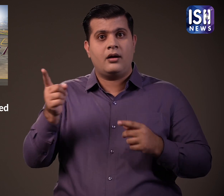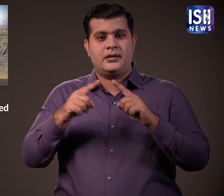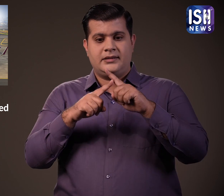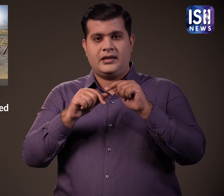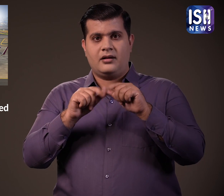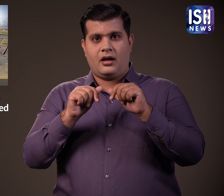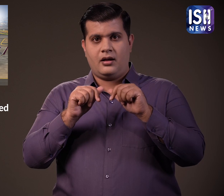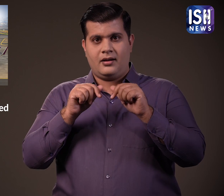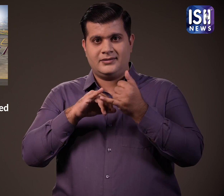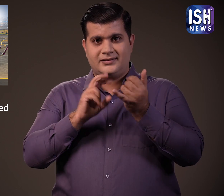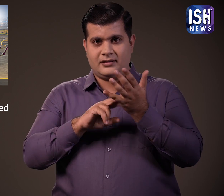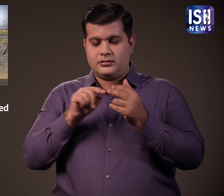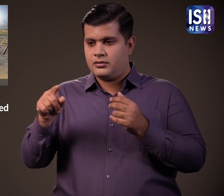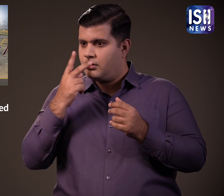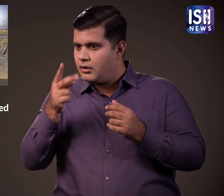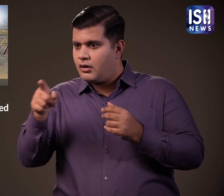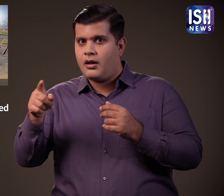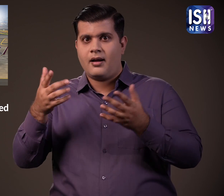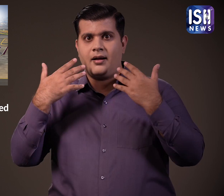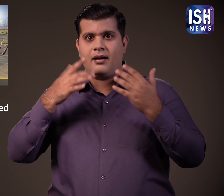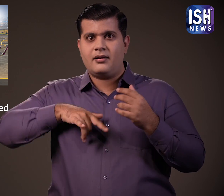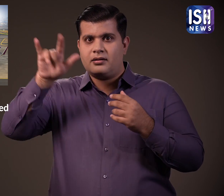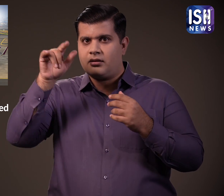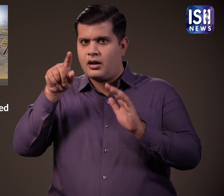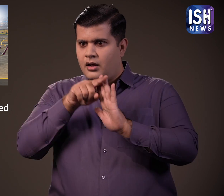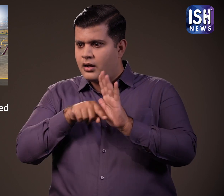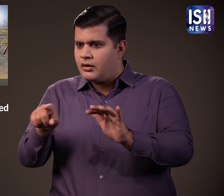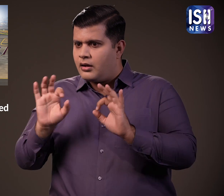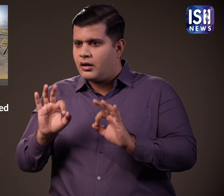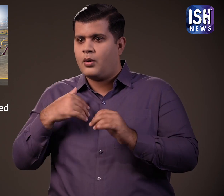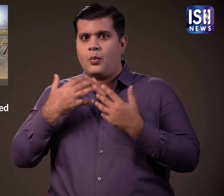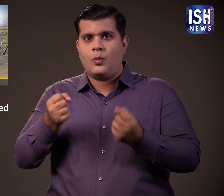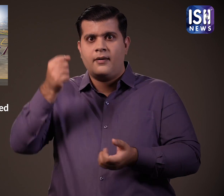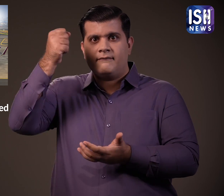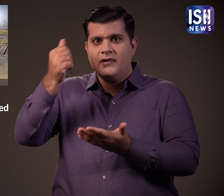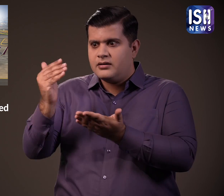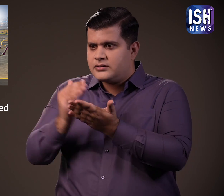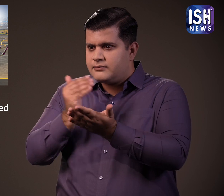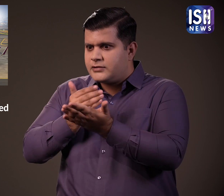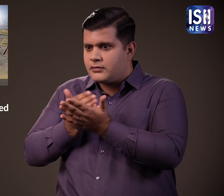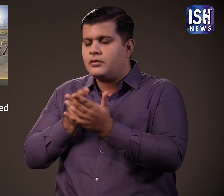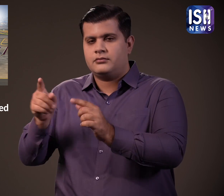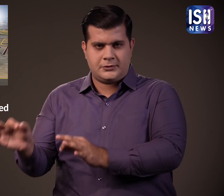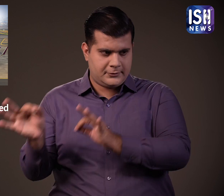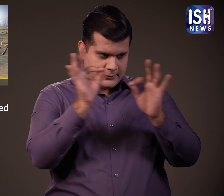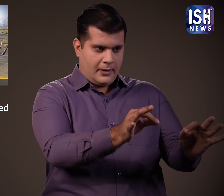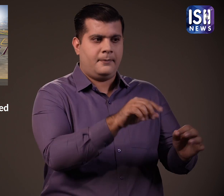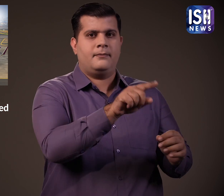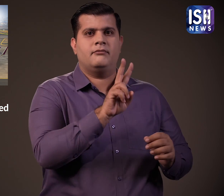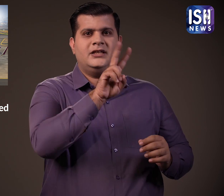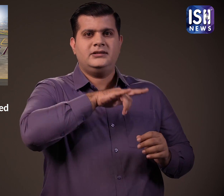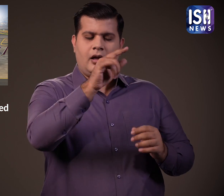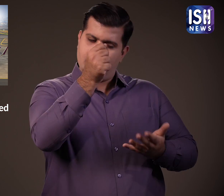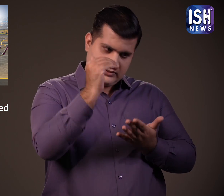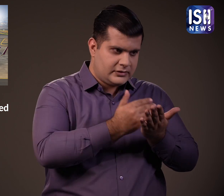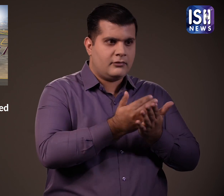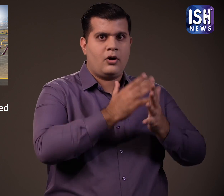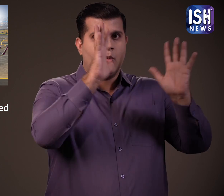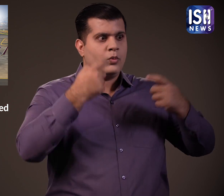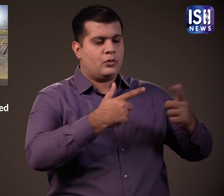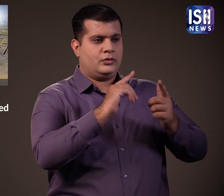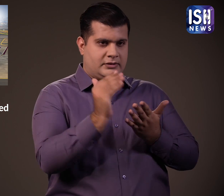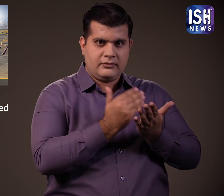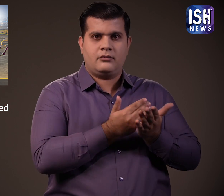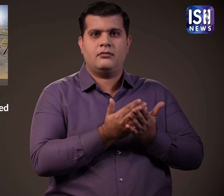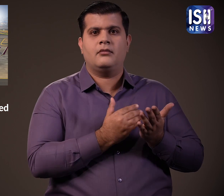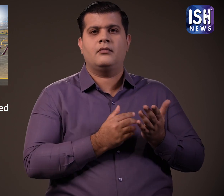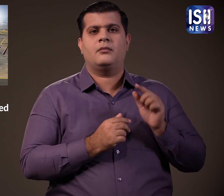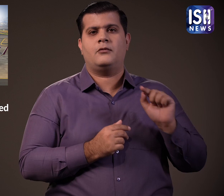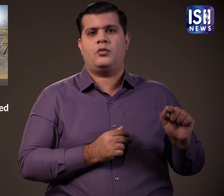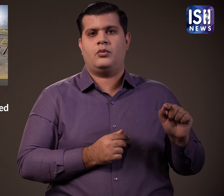Tata Sons, by adopting and implementing Air India's pay structure on Vistara, tried to save costs.